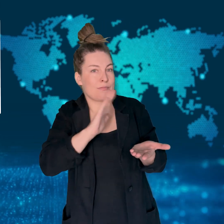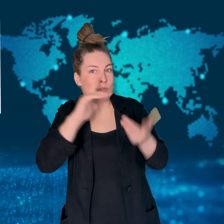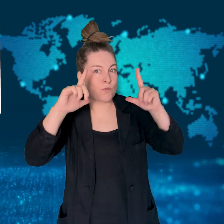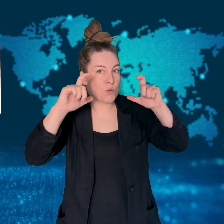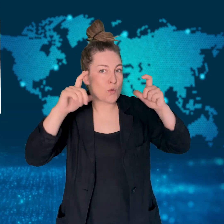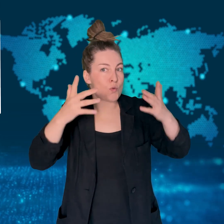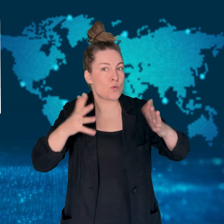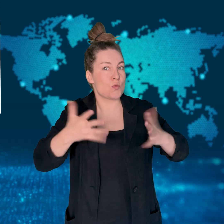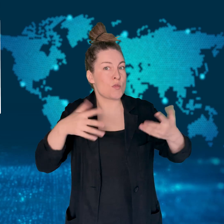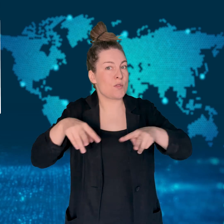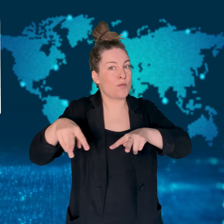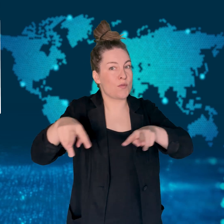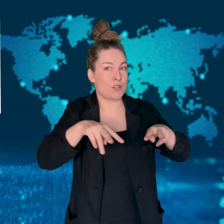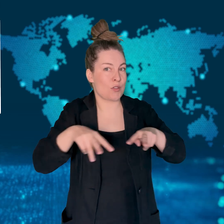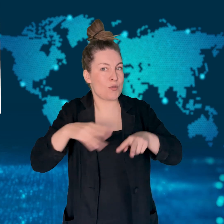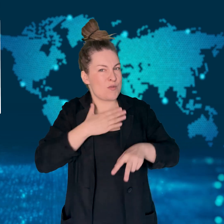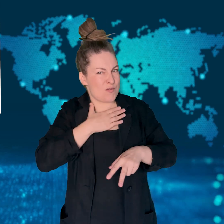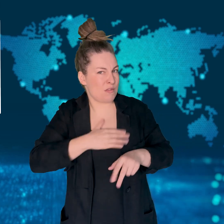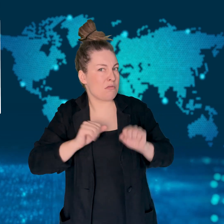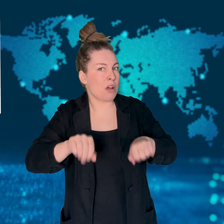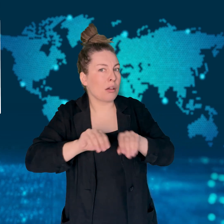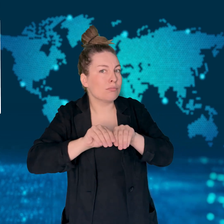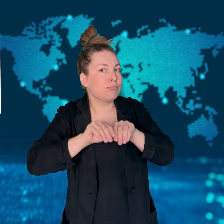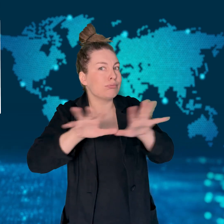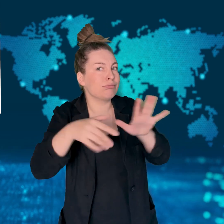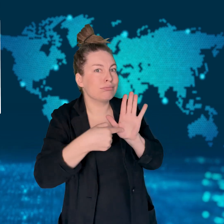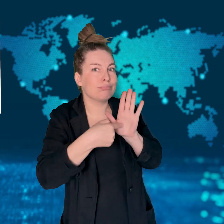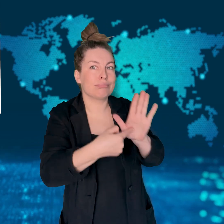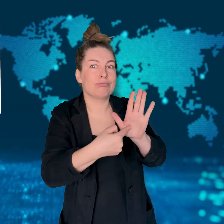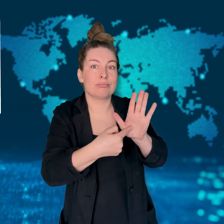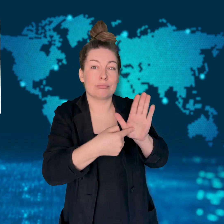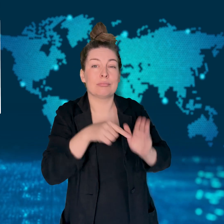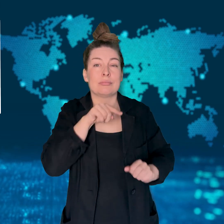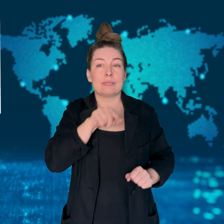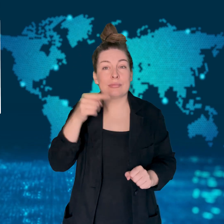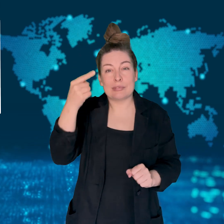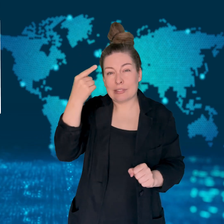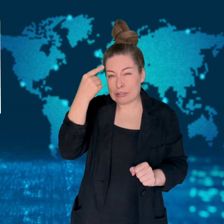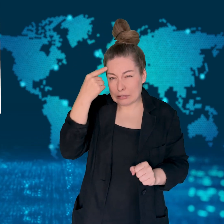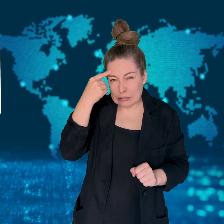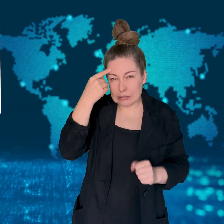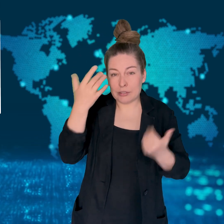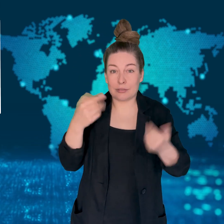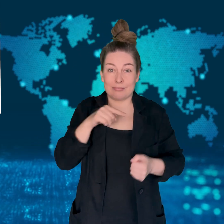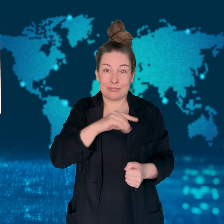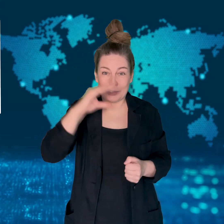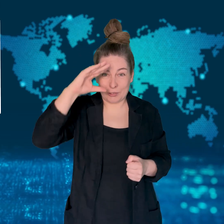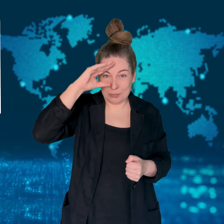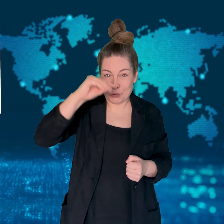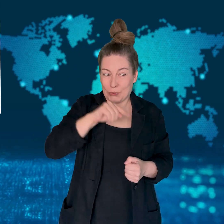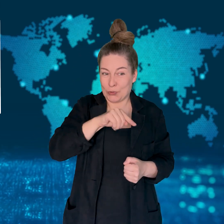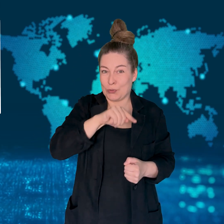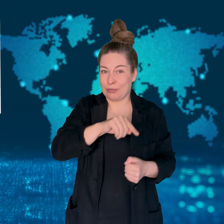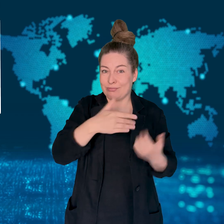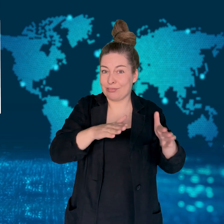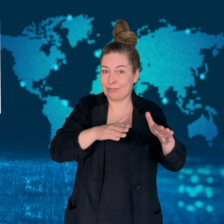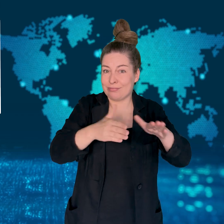and videos to friends and family.